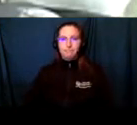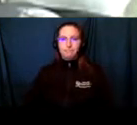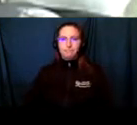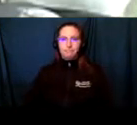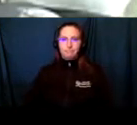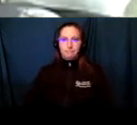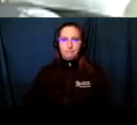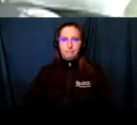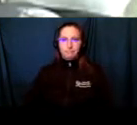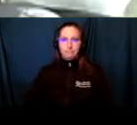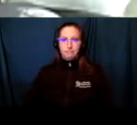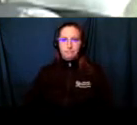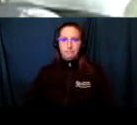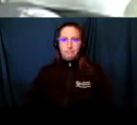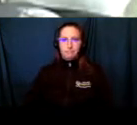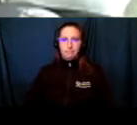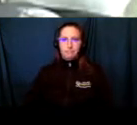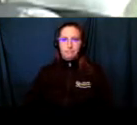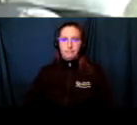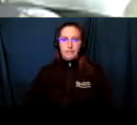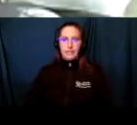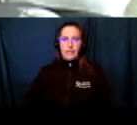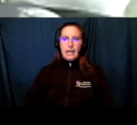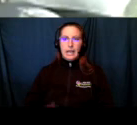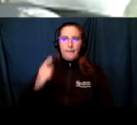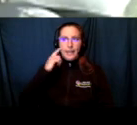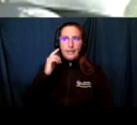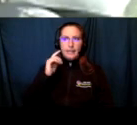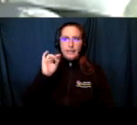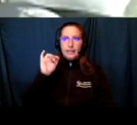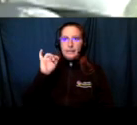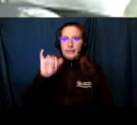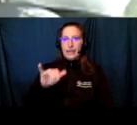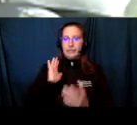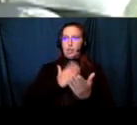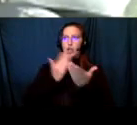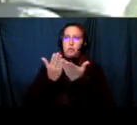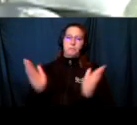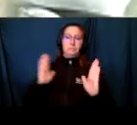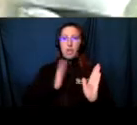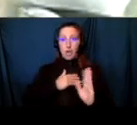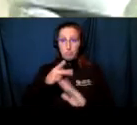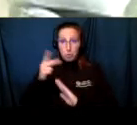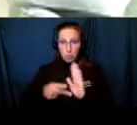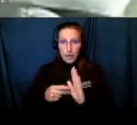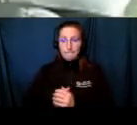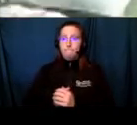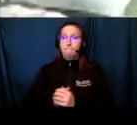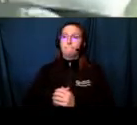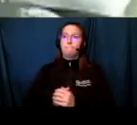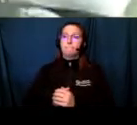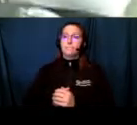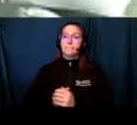Okay so I think that is the overview of our program and what we're currently offering.